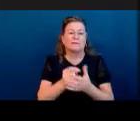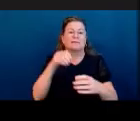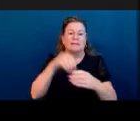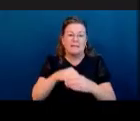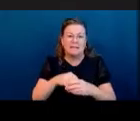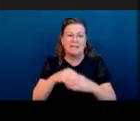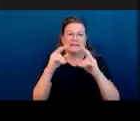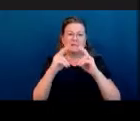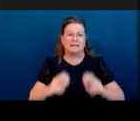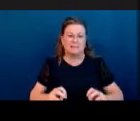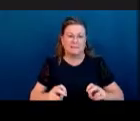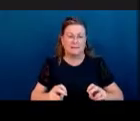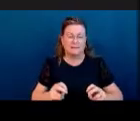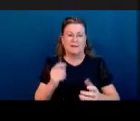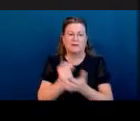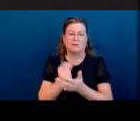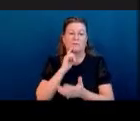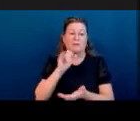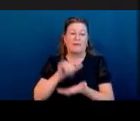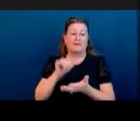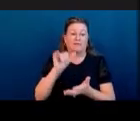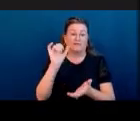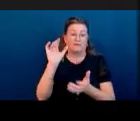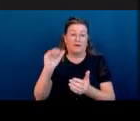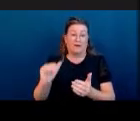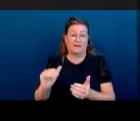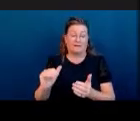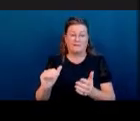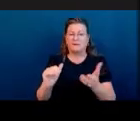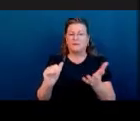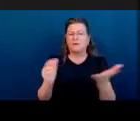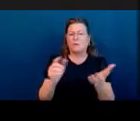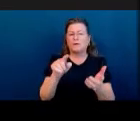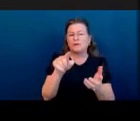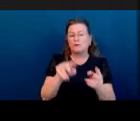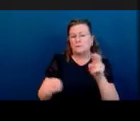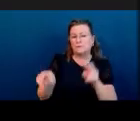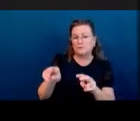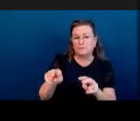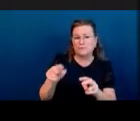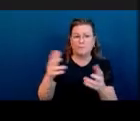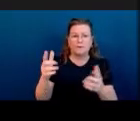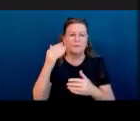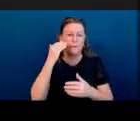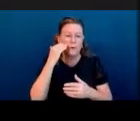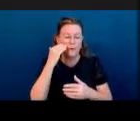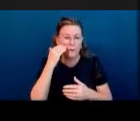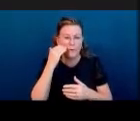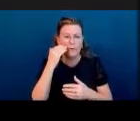treatment for that child is in what you observe about them, what you know about them, what you know about how their brain